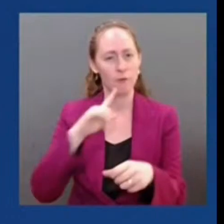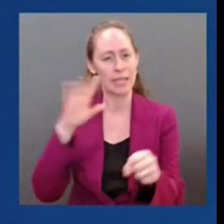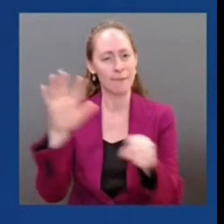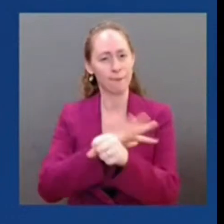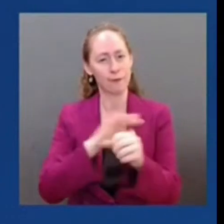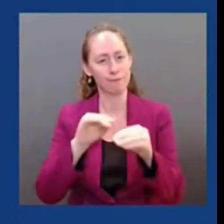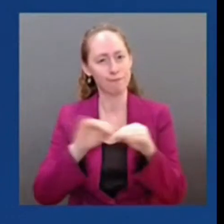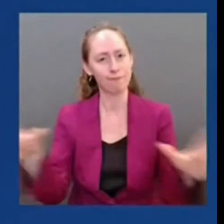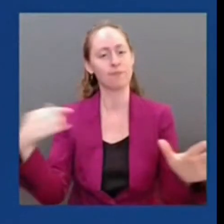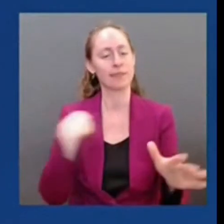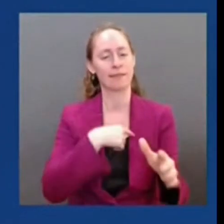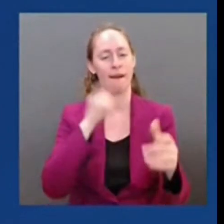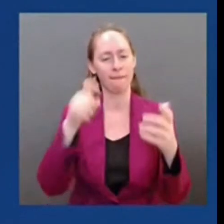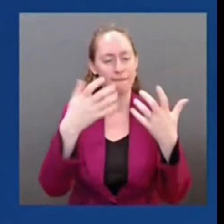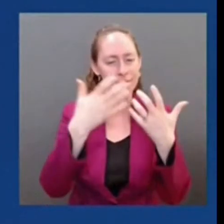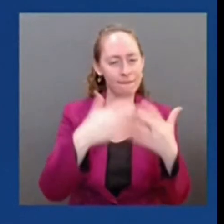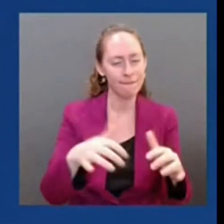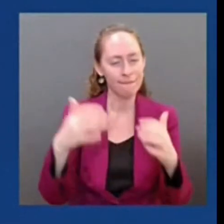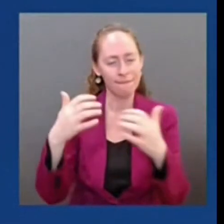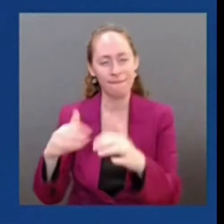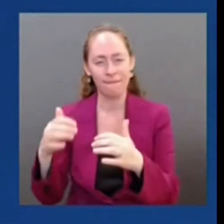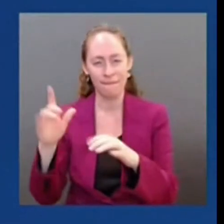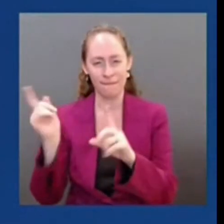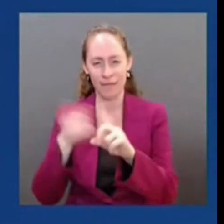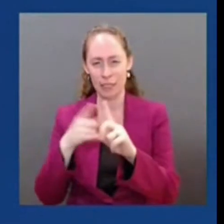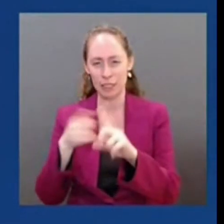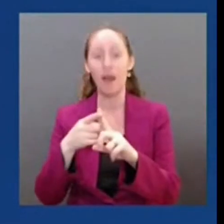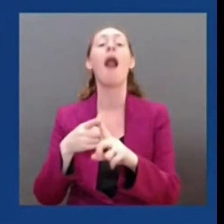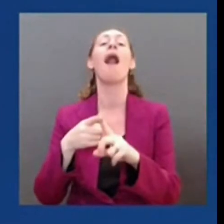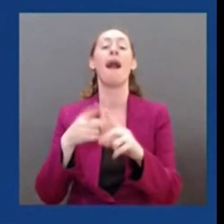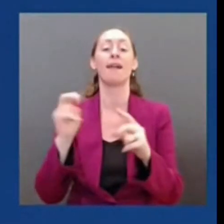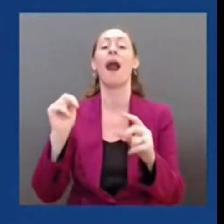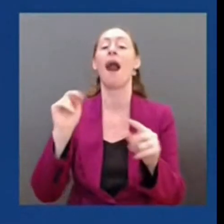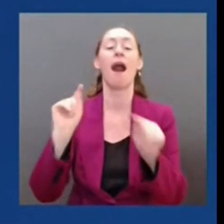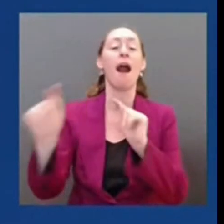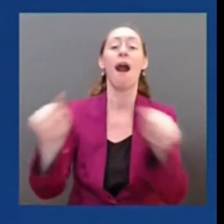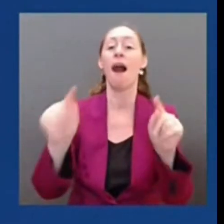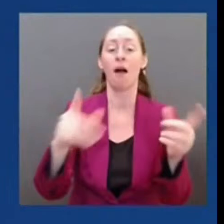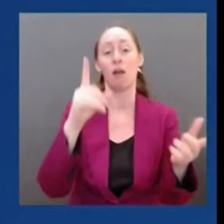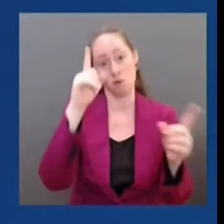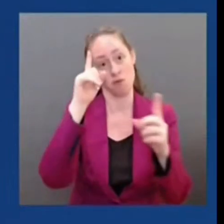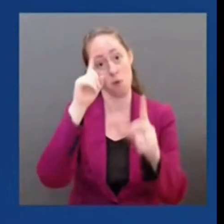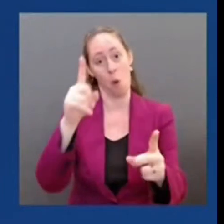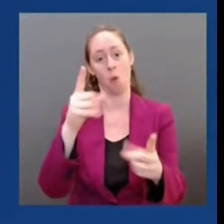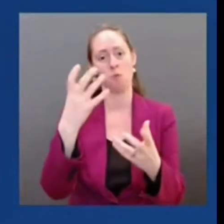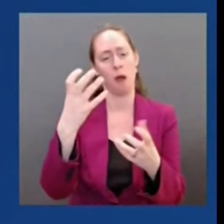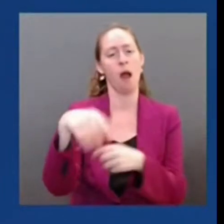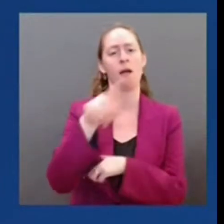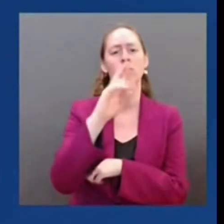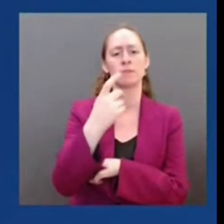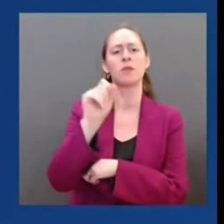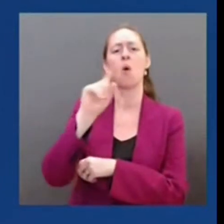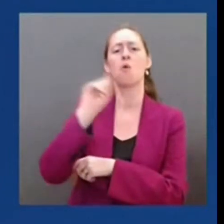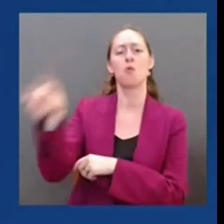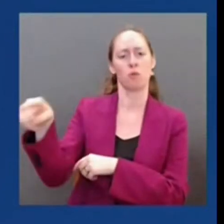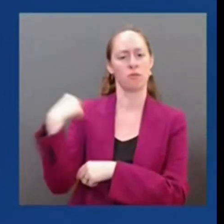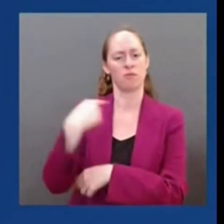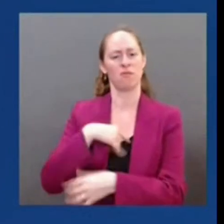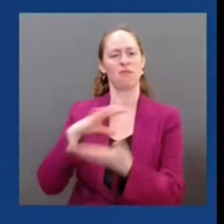YET, SIX WEEKS AGO, DESPITE ACQUIRING ALL OF THAT, THEY HAD